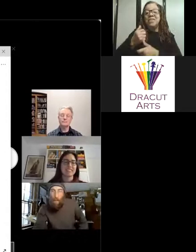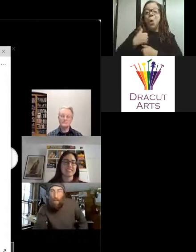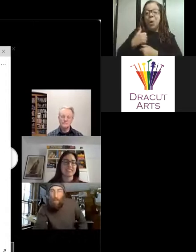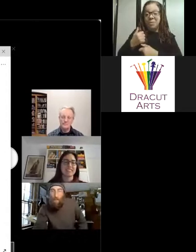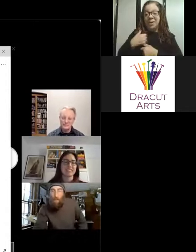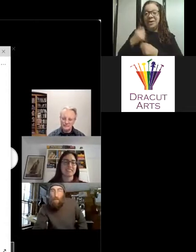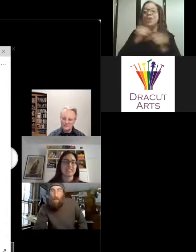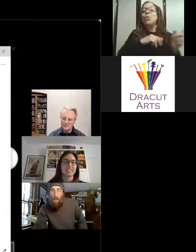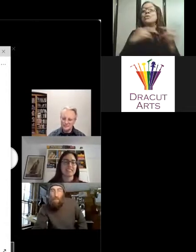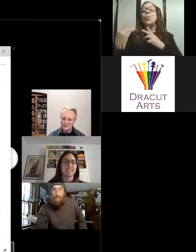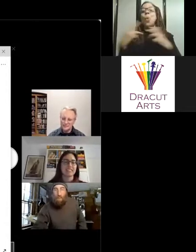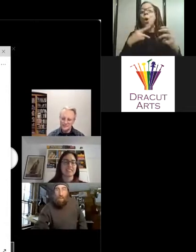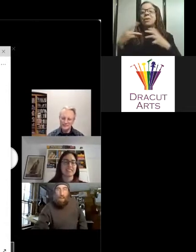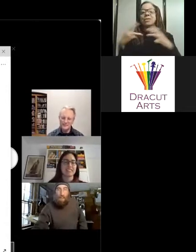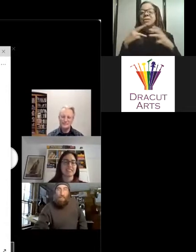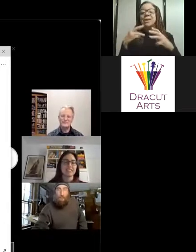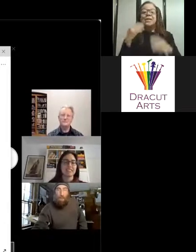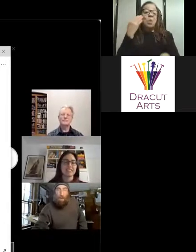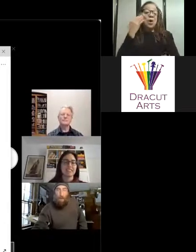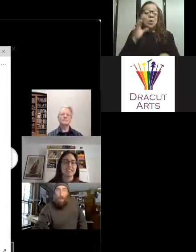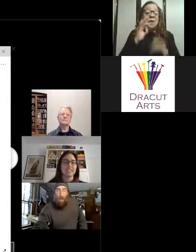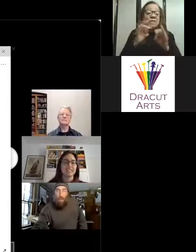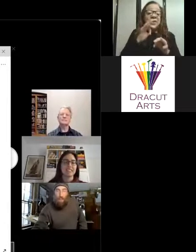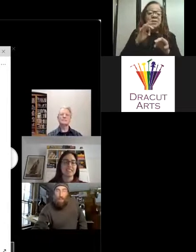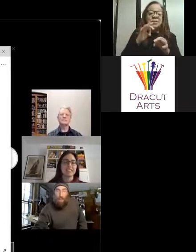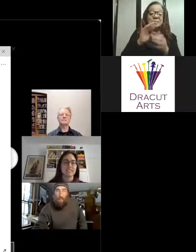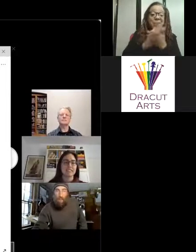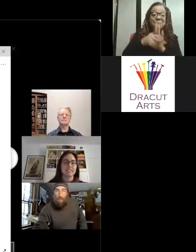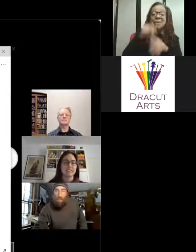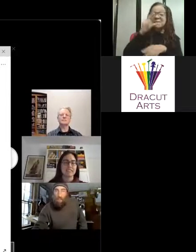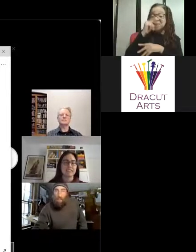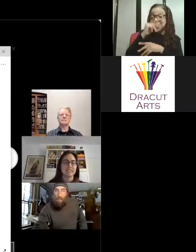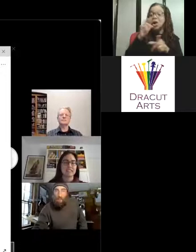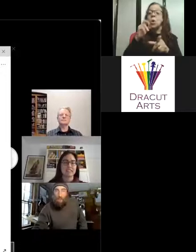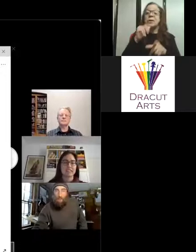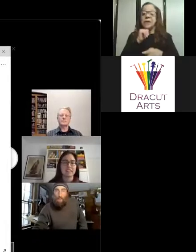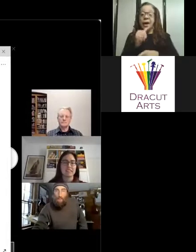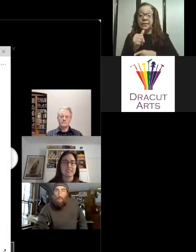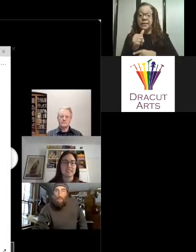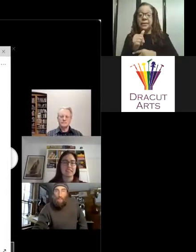I don't know if he's being humorous here. I, I do know that when I draw this character now, notice how he wiggles his little